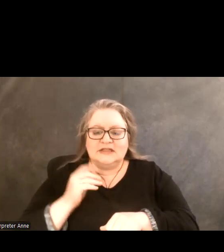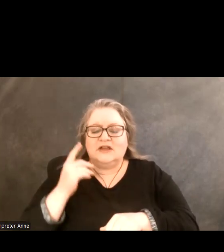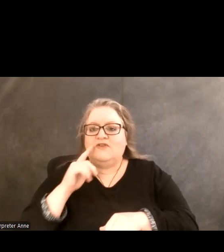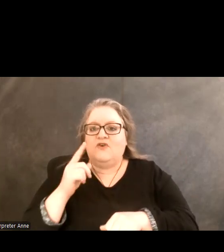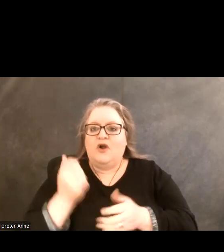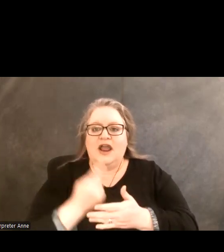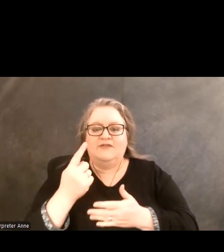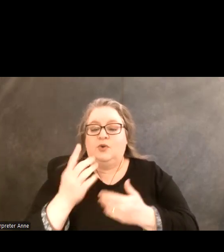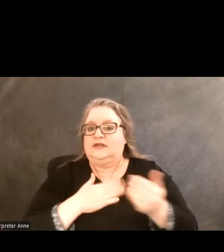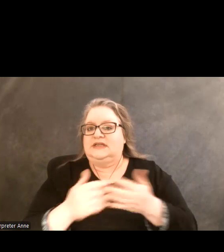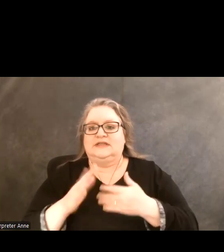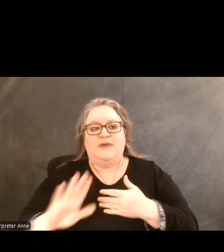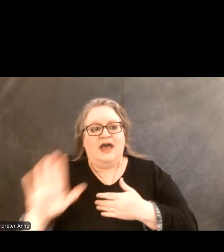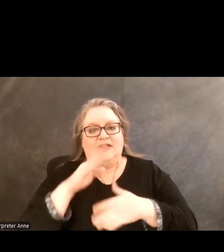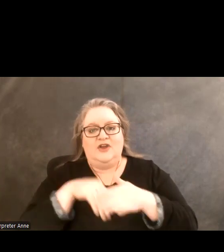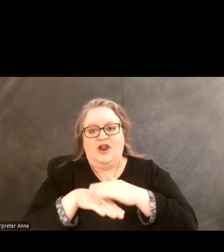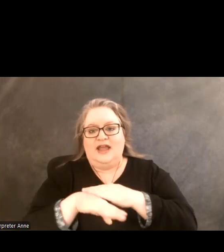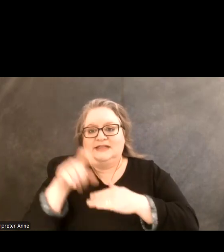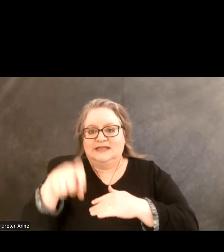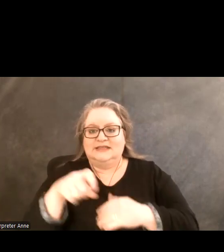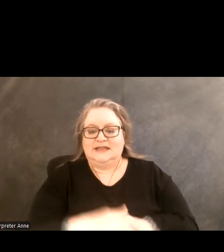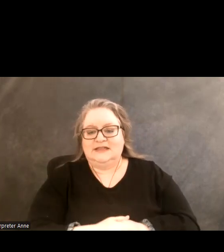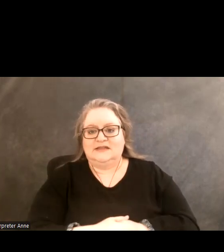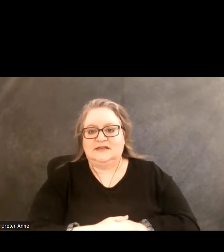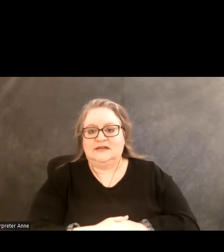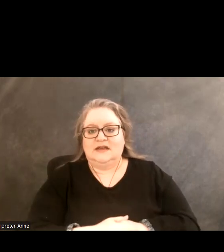despite their access needs. And I don't think that that's